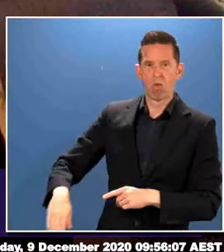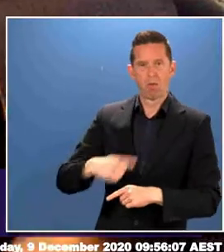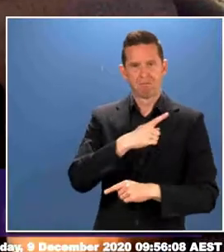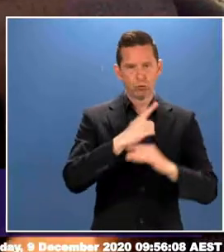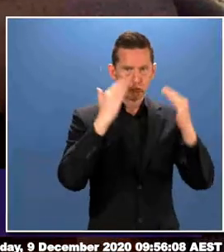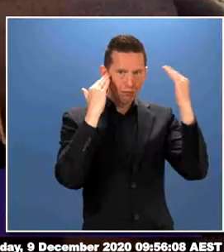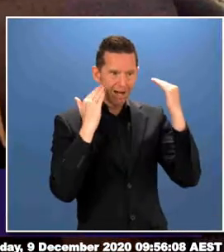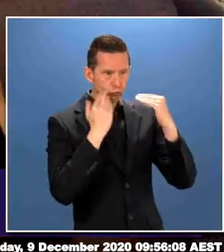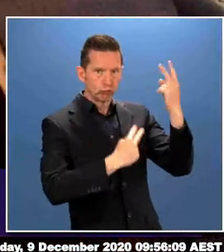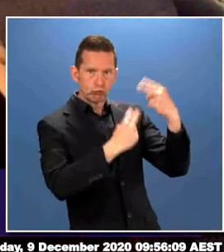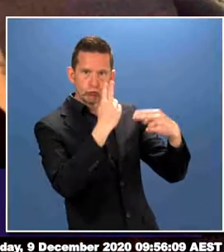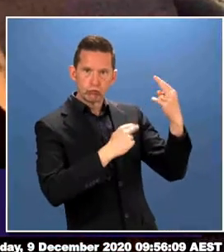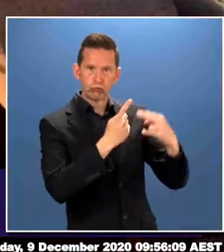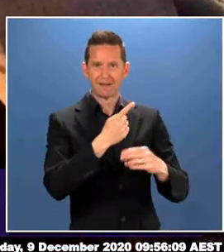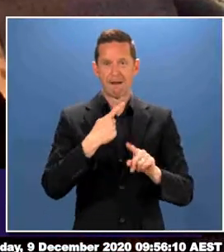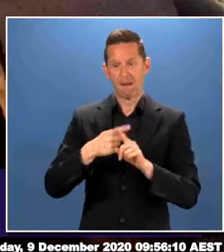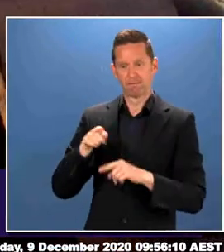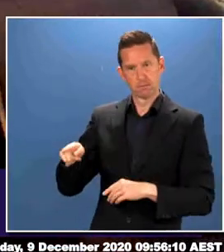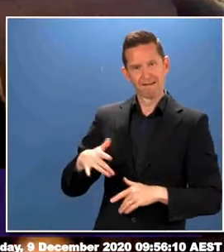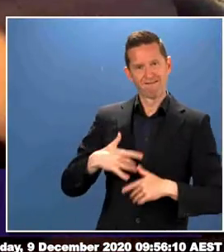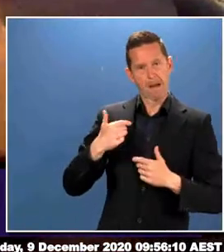Their credibility, exactly, and I think the phrase I